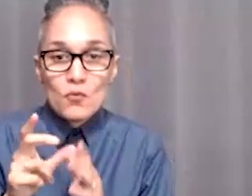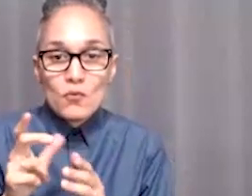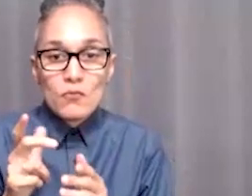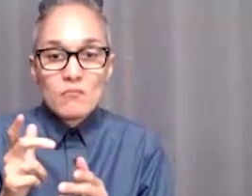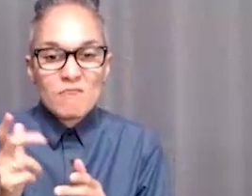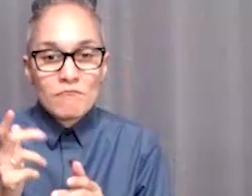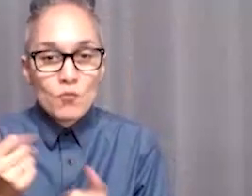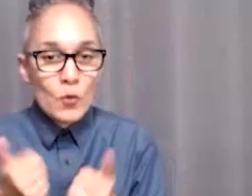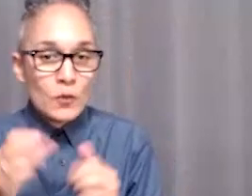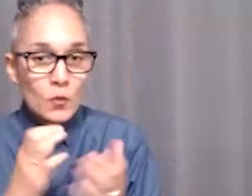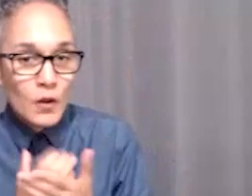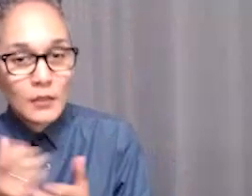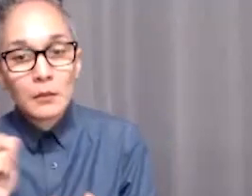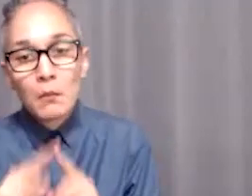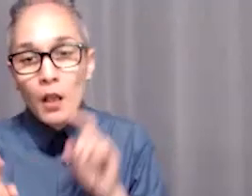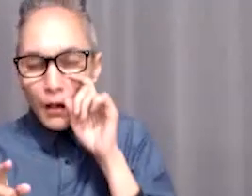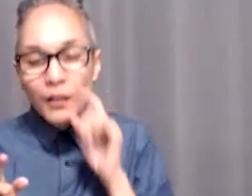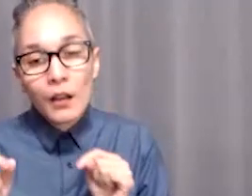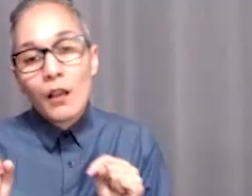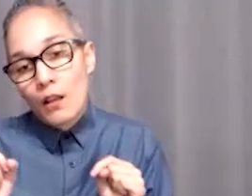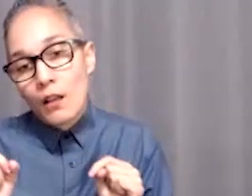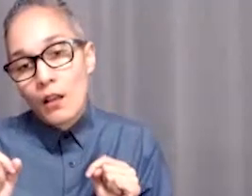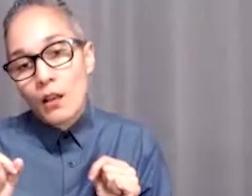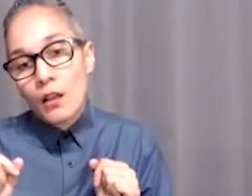But, of the courses that they reviewed, fewer